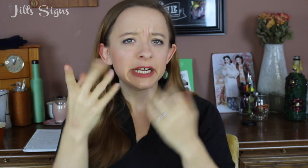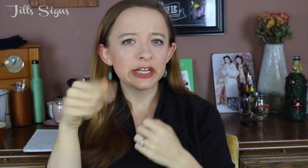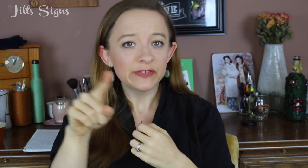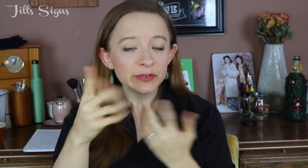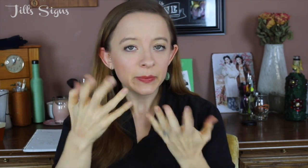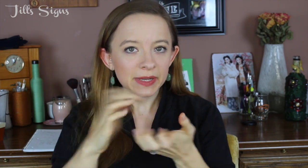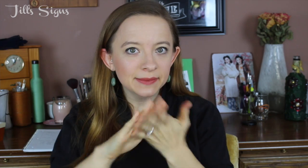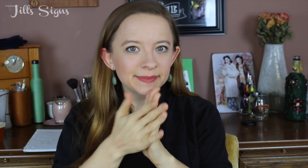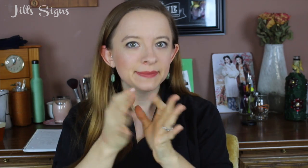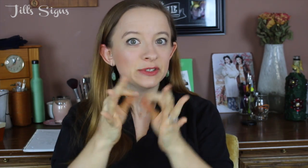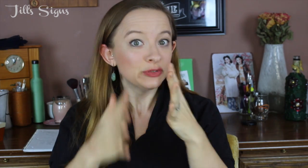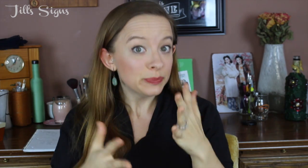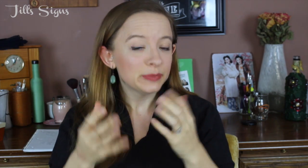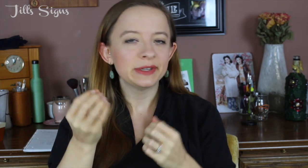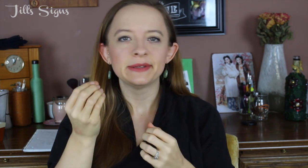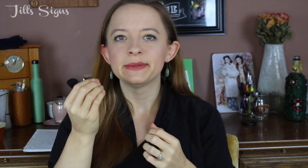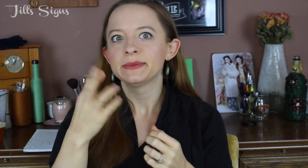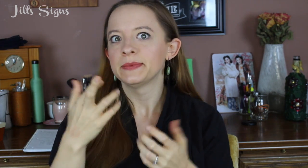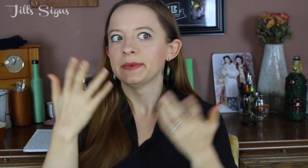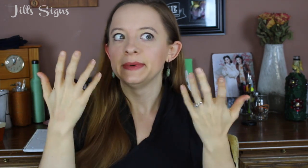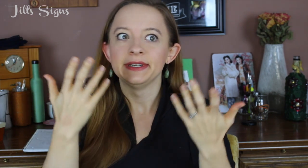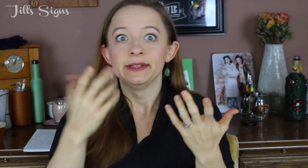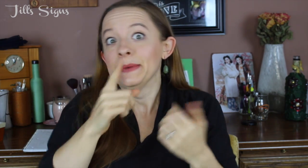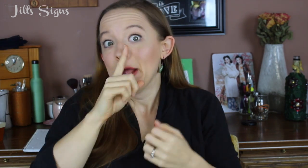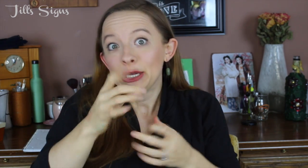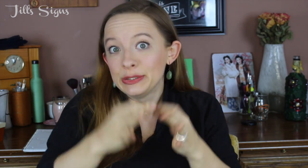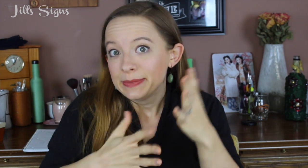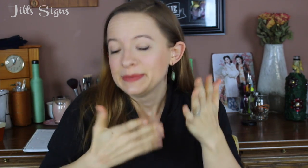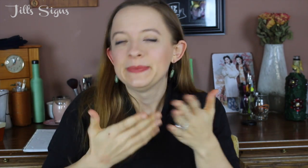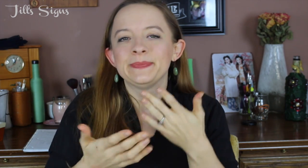Many of you want to become interpreters, or you